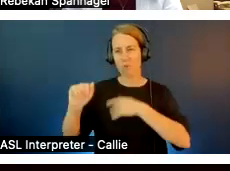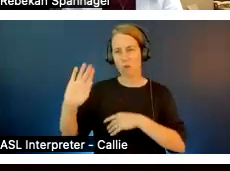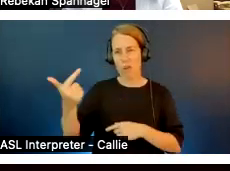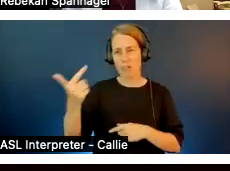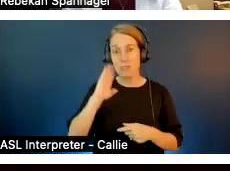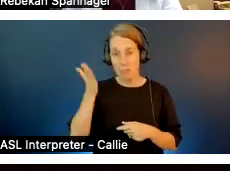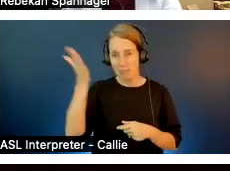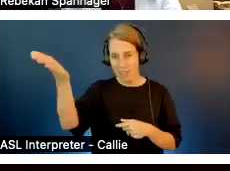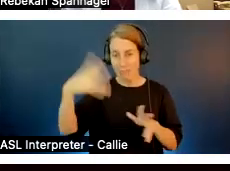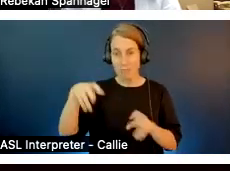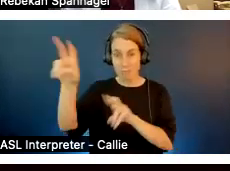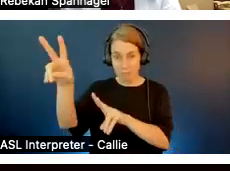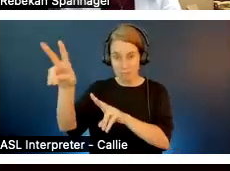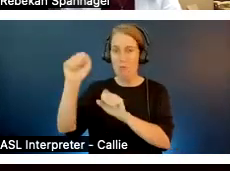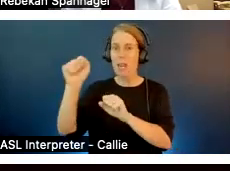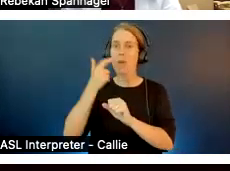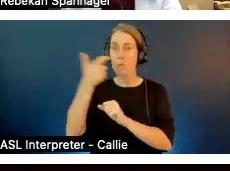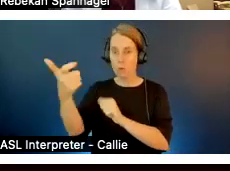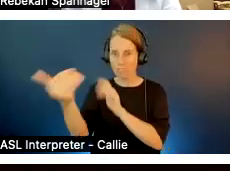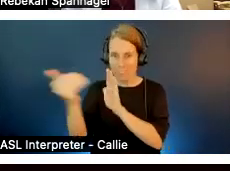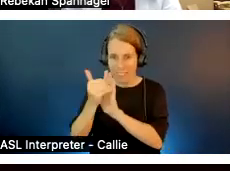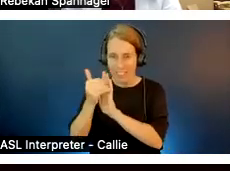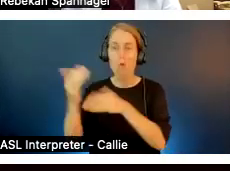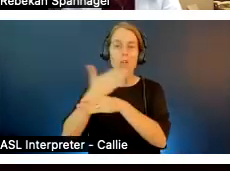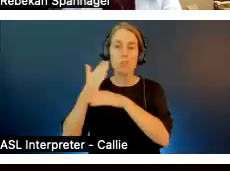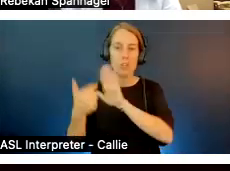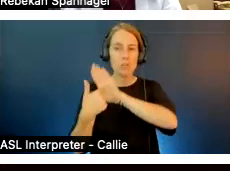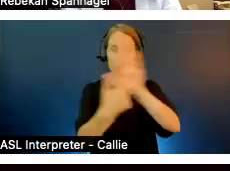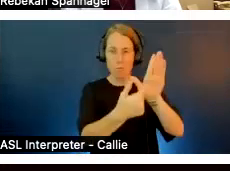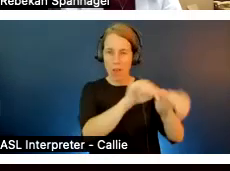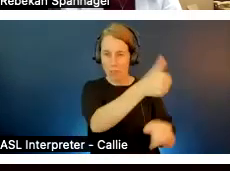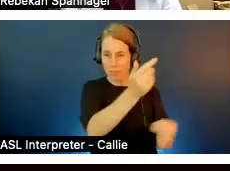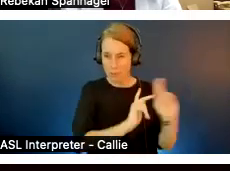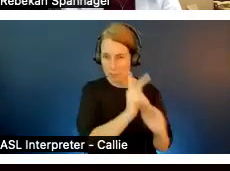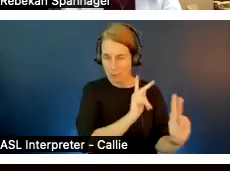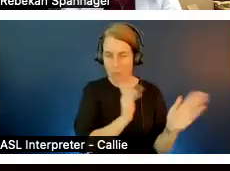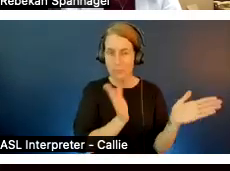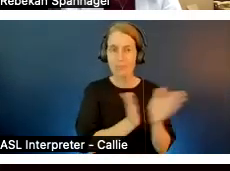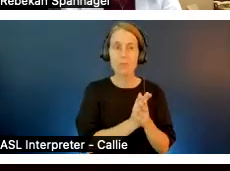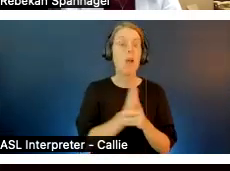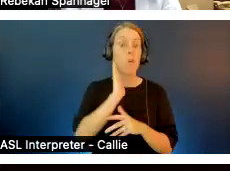and stay tuned for our upcoming sessions you can always go to our website to find those dates and